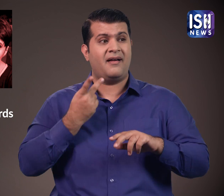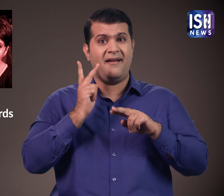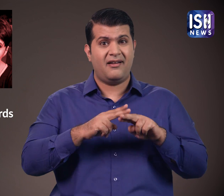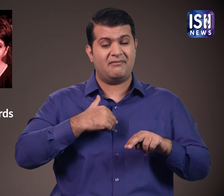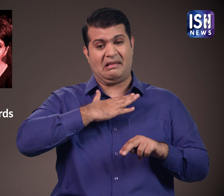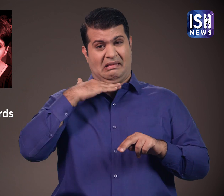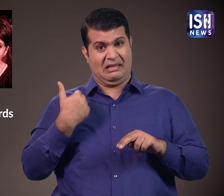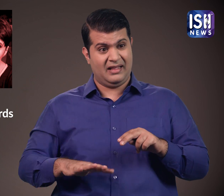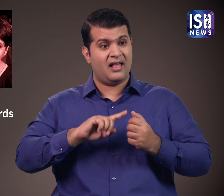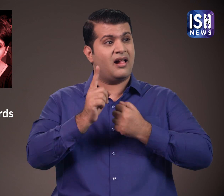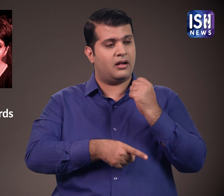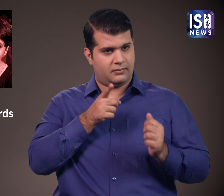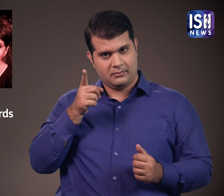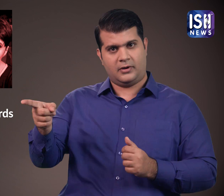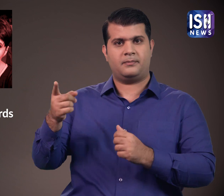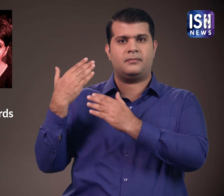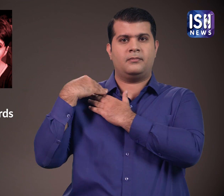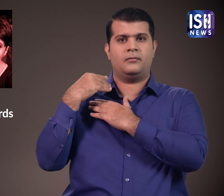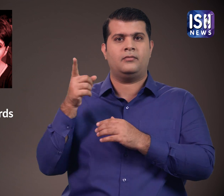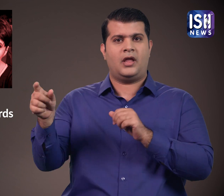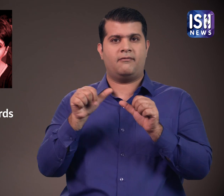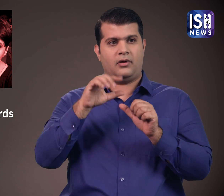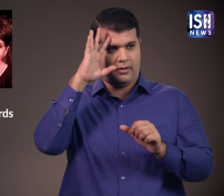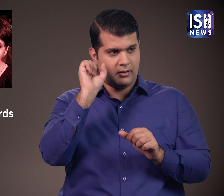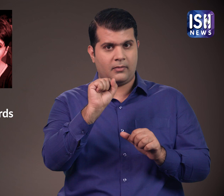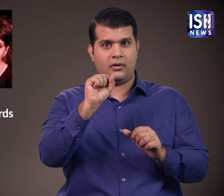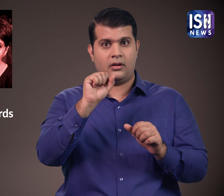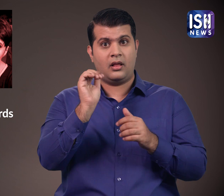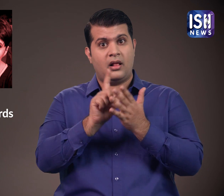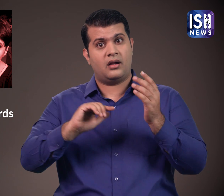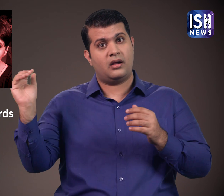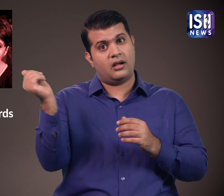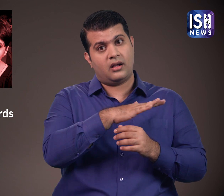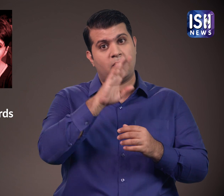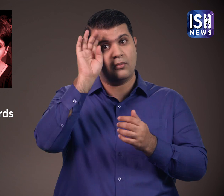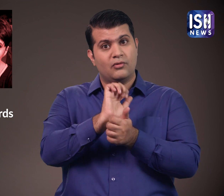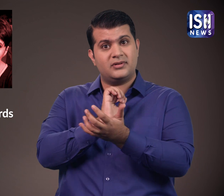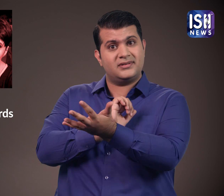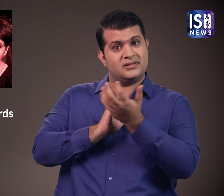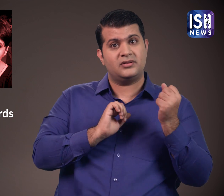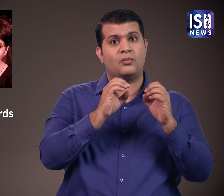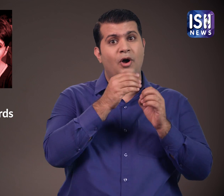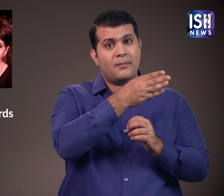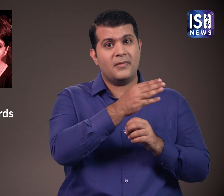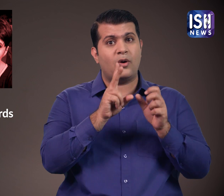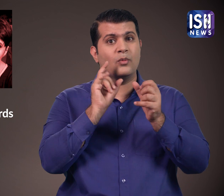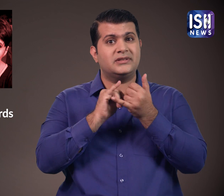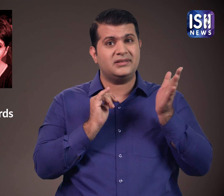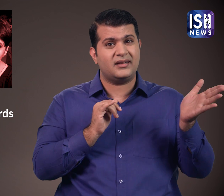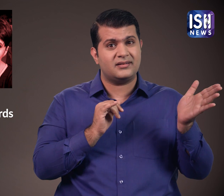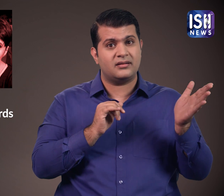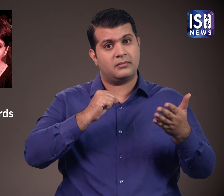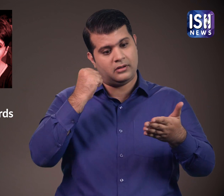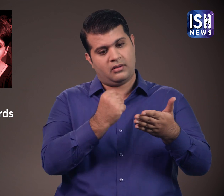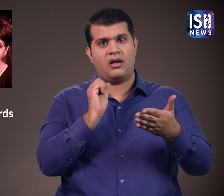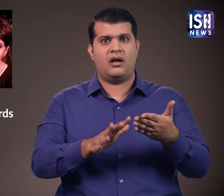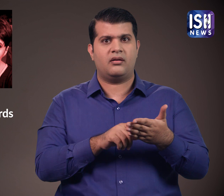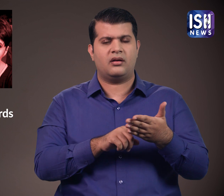She even said that if she died he would be responsible for her death. The letter was even stamped by the Mumbai Police.